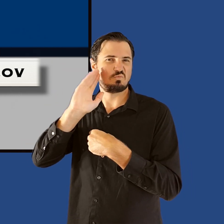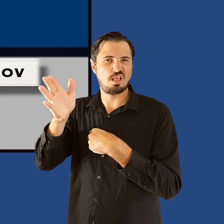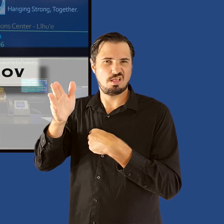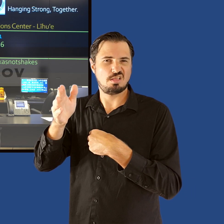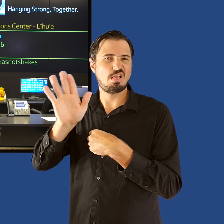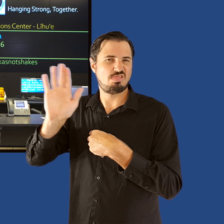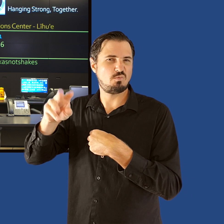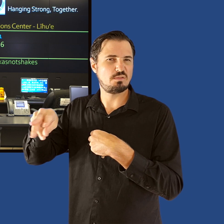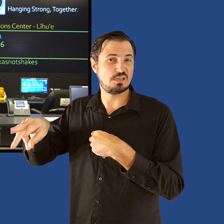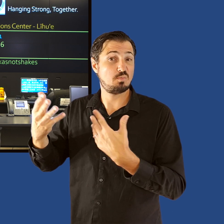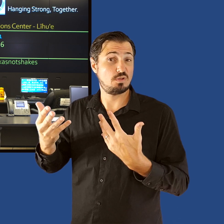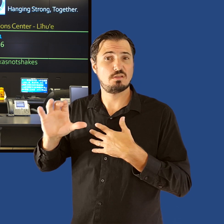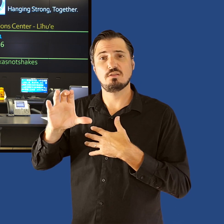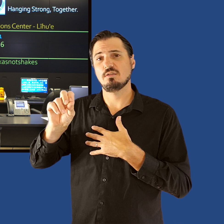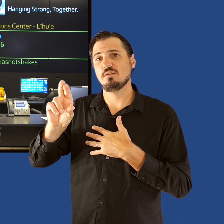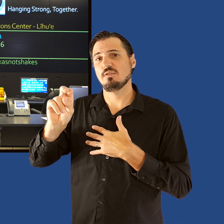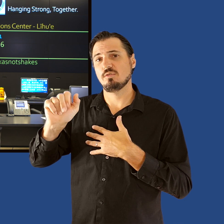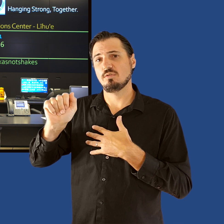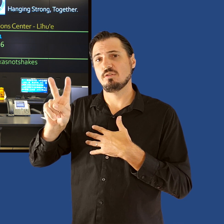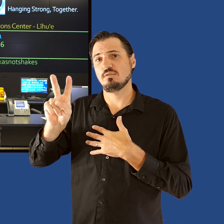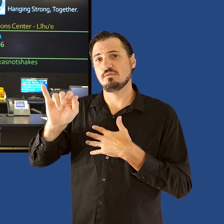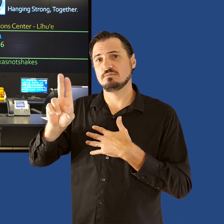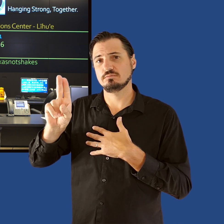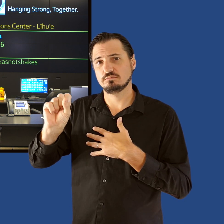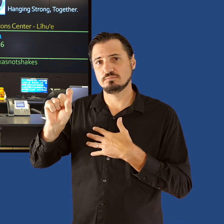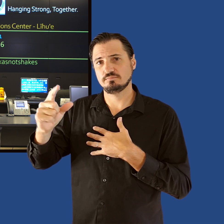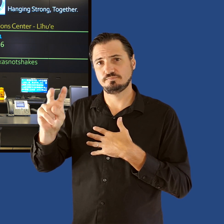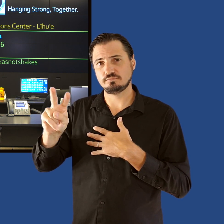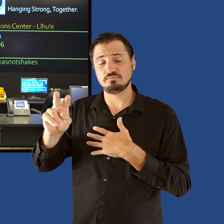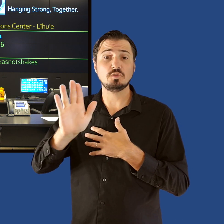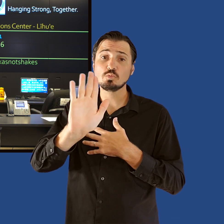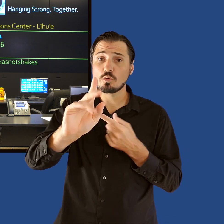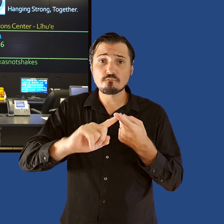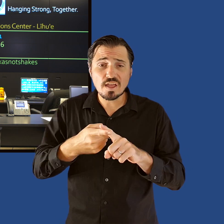Not everyone has internet access or follows the news, so please help to keep your loved ones informed.